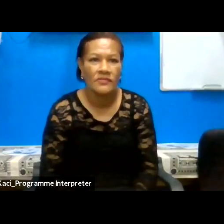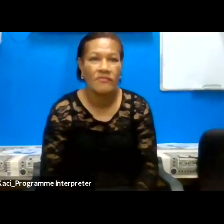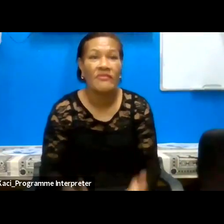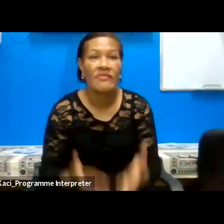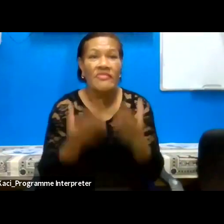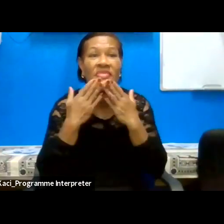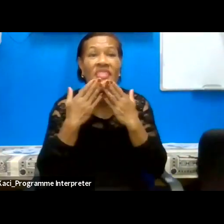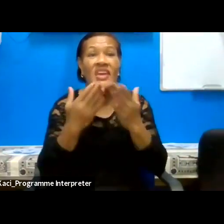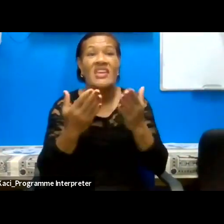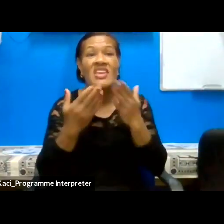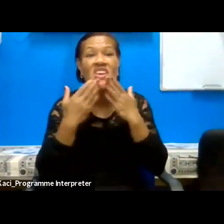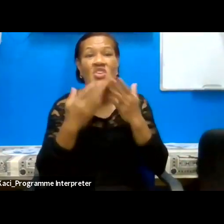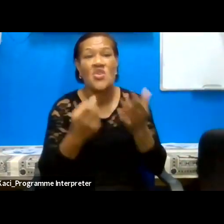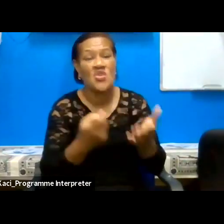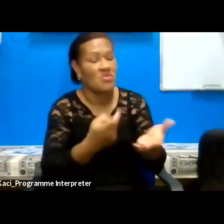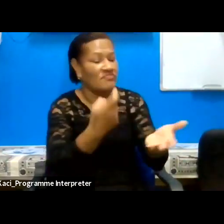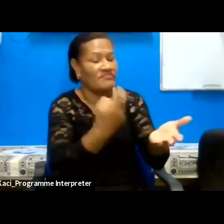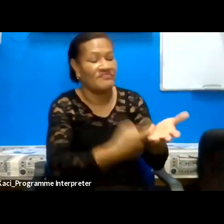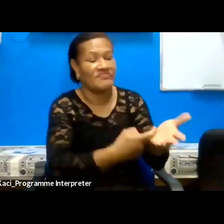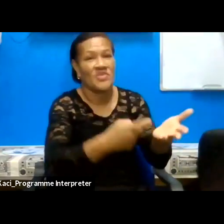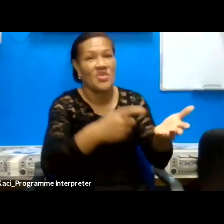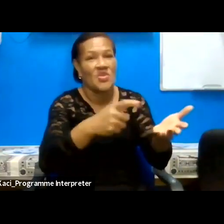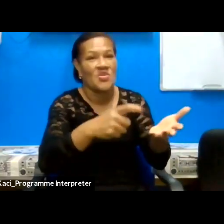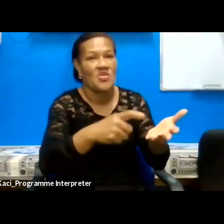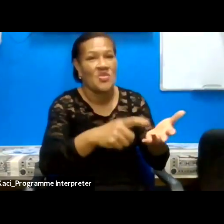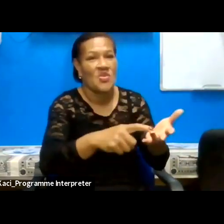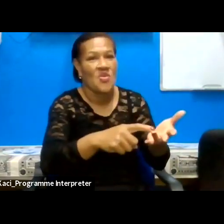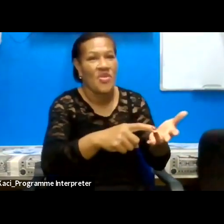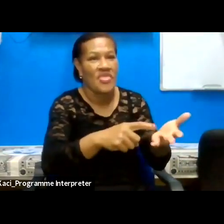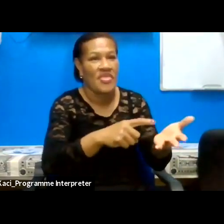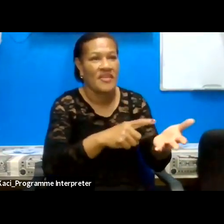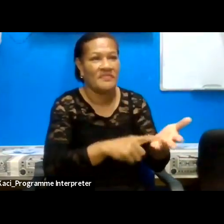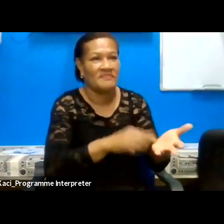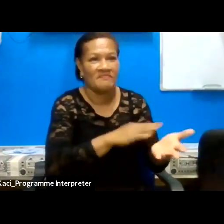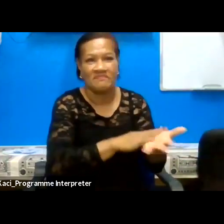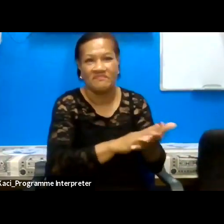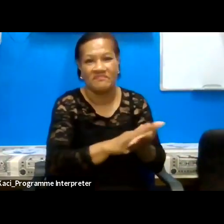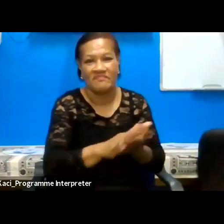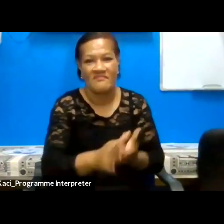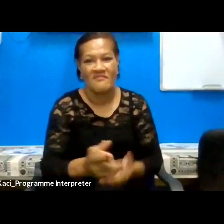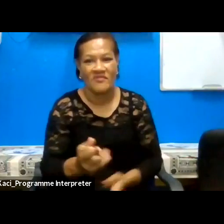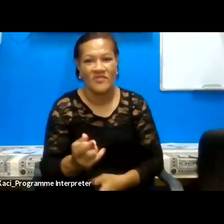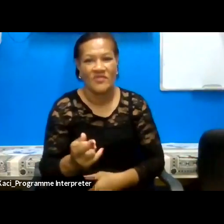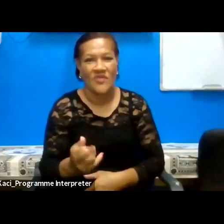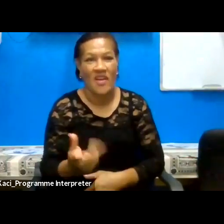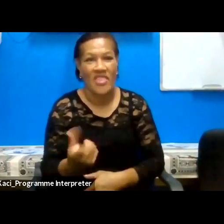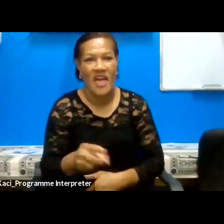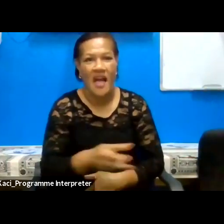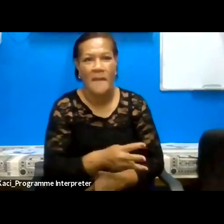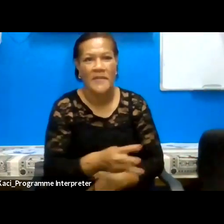or fourth language. So, once